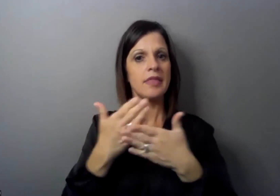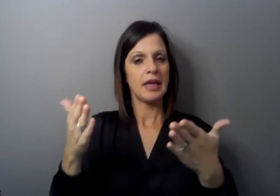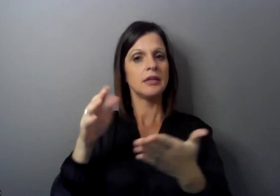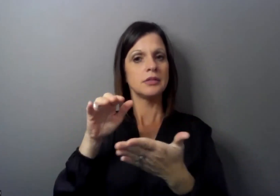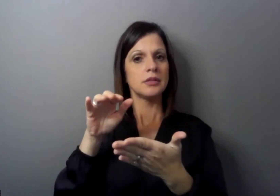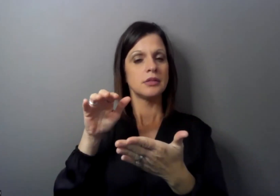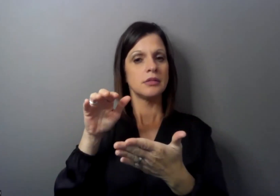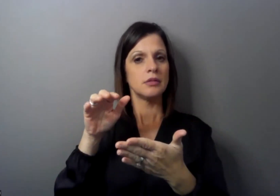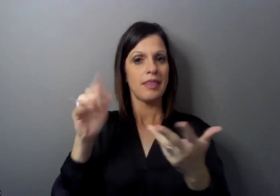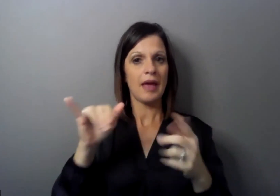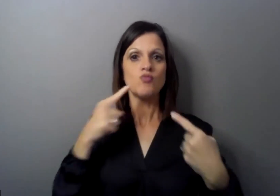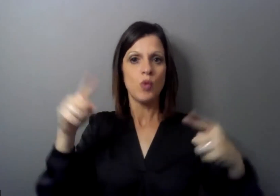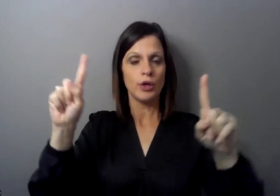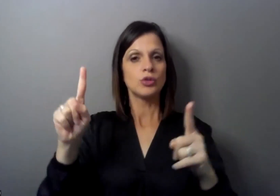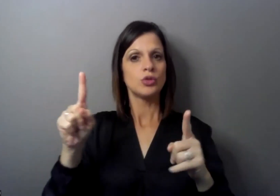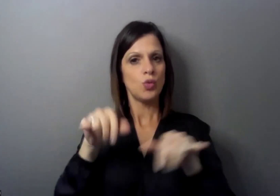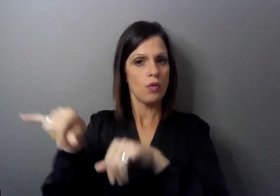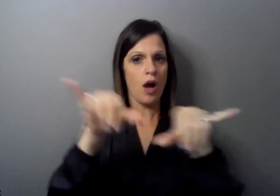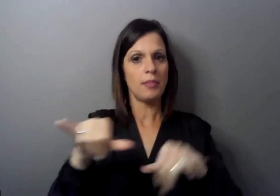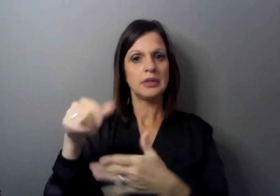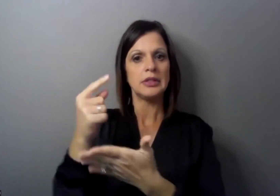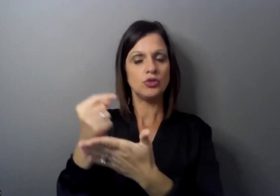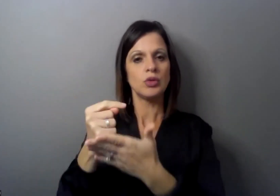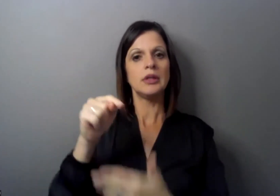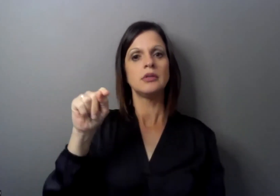It's a partial opioid agonist.